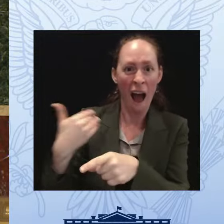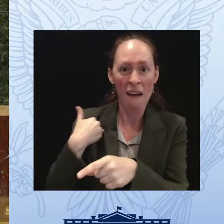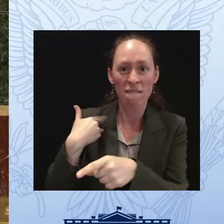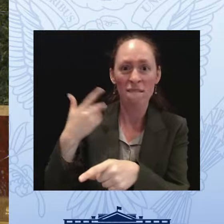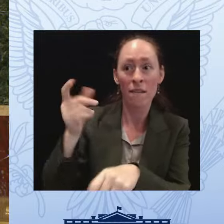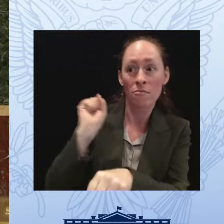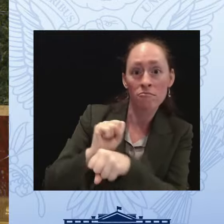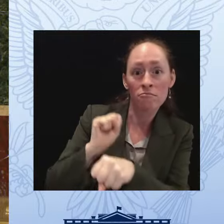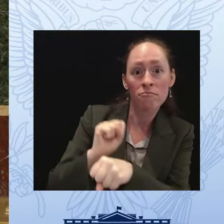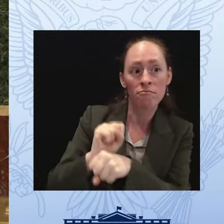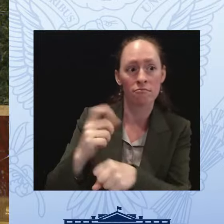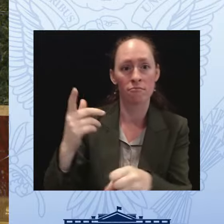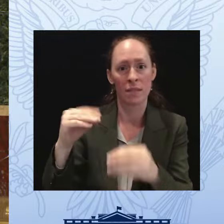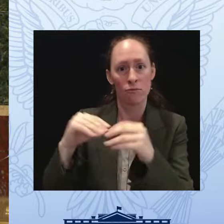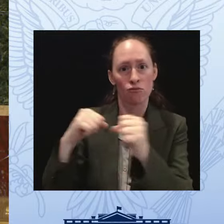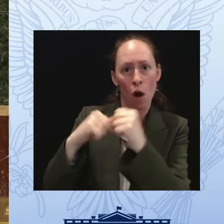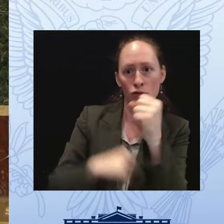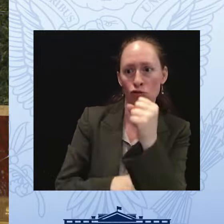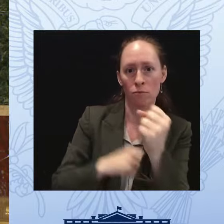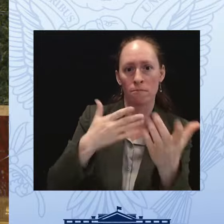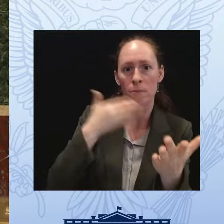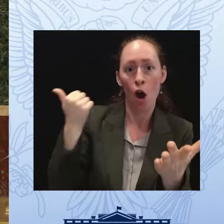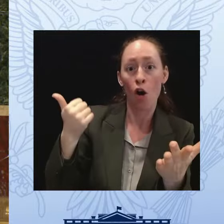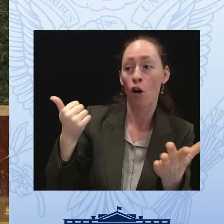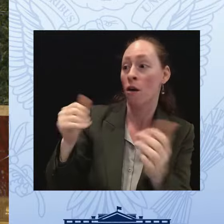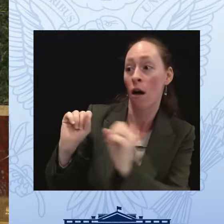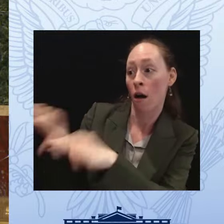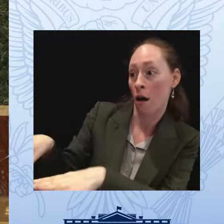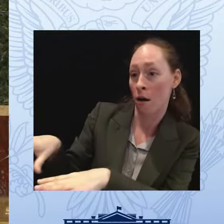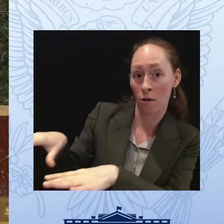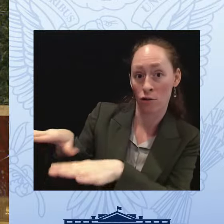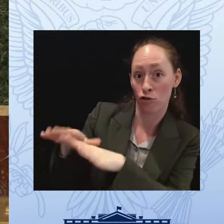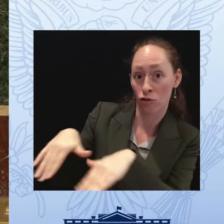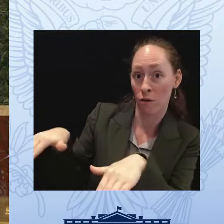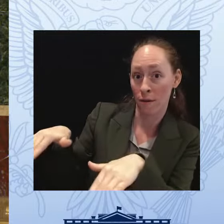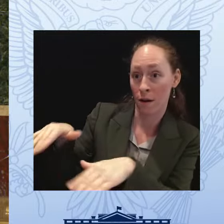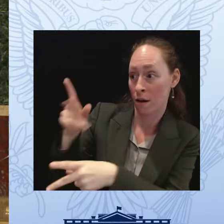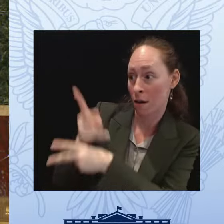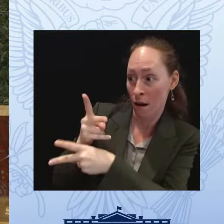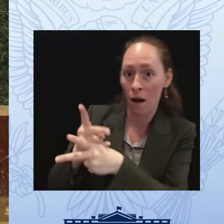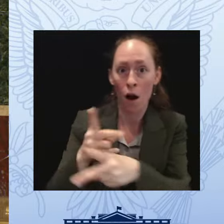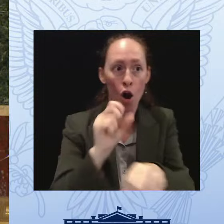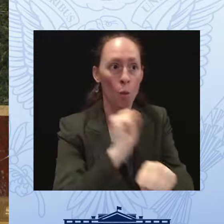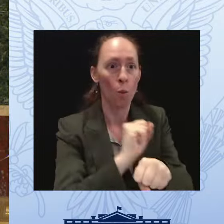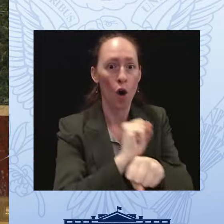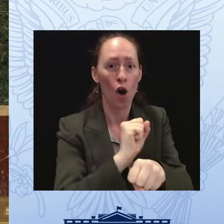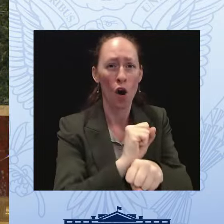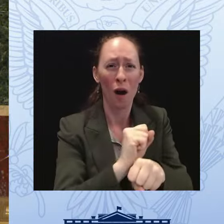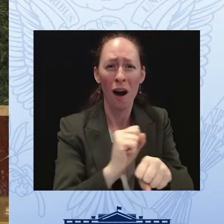So you've seen the waves that ripple out. When a mom is able to pursue a career she loves